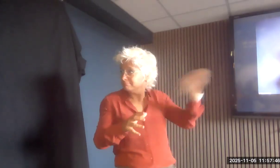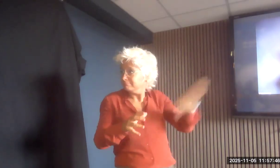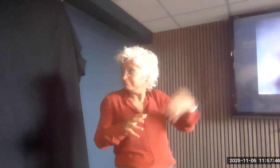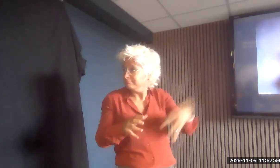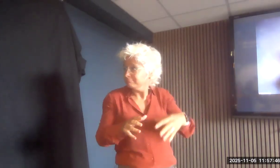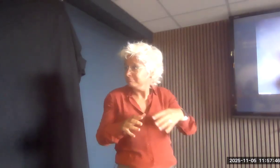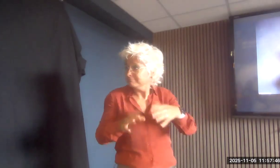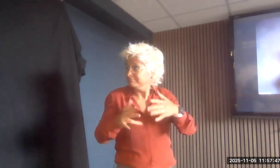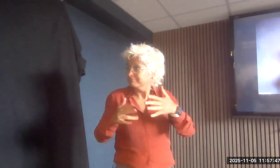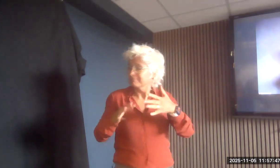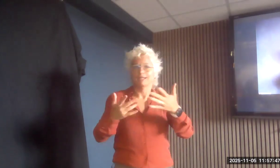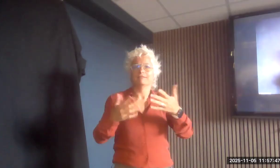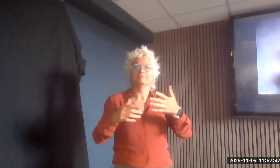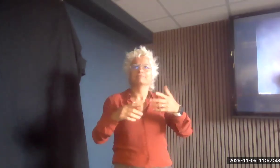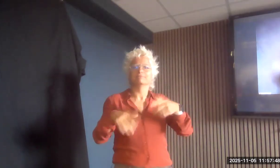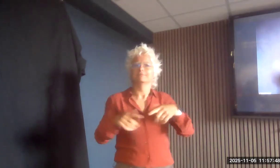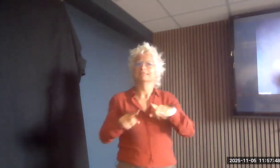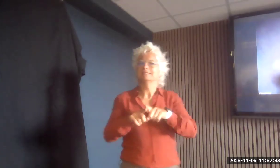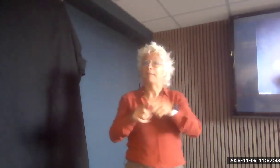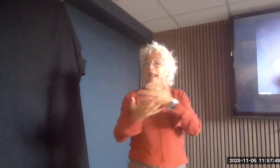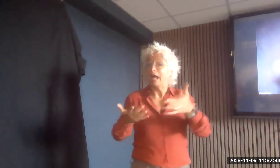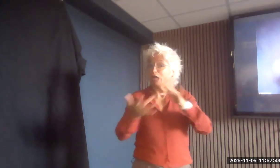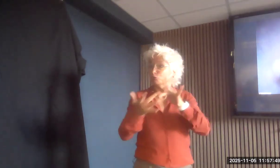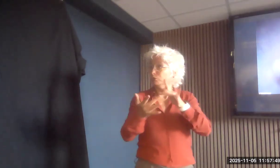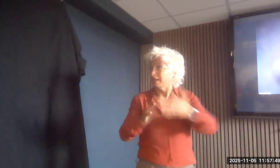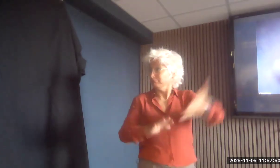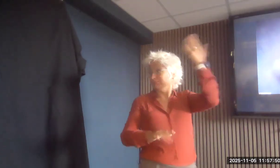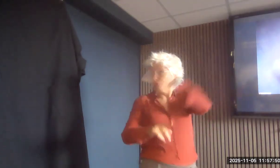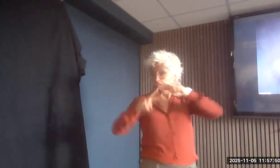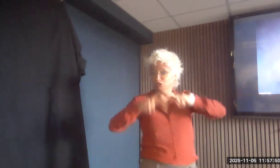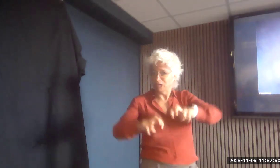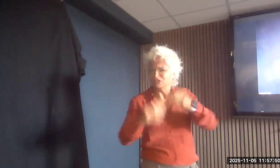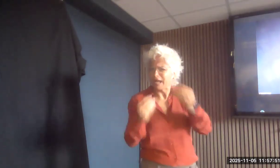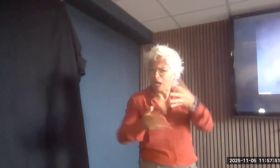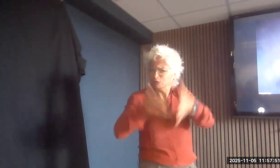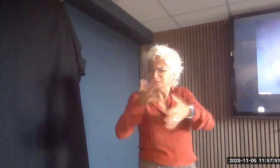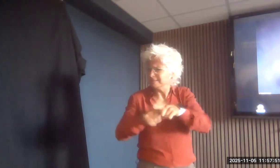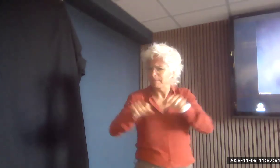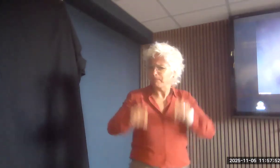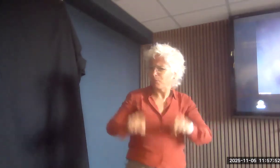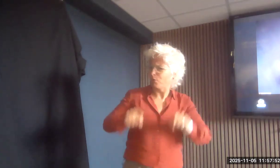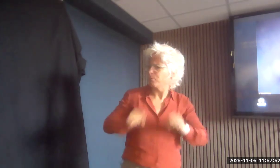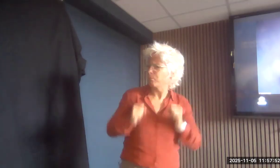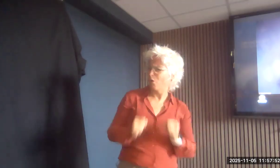of Brazilian sign language Libras, and the influence of LSF. I'm curious about new additions to the language.